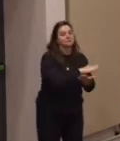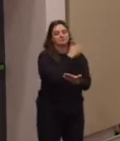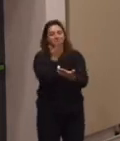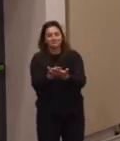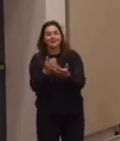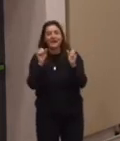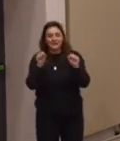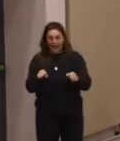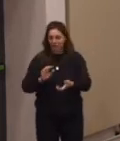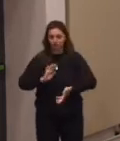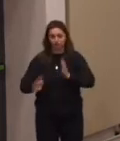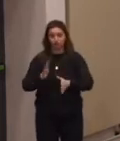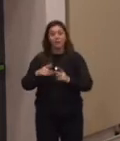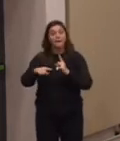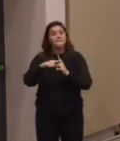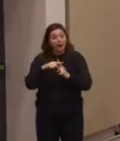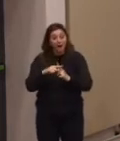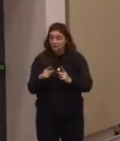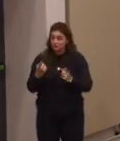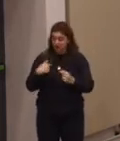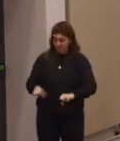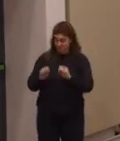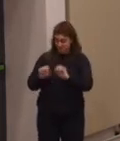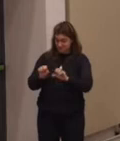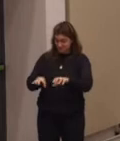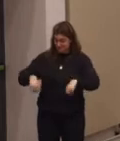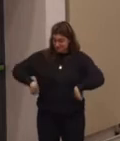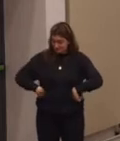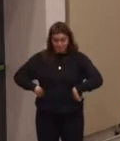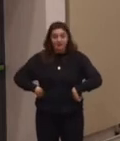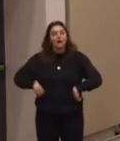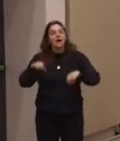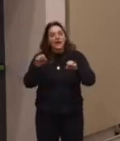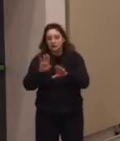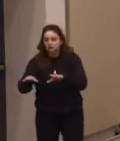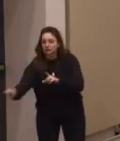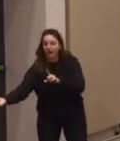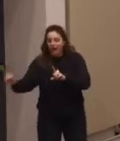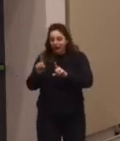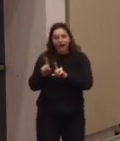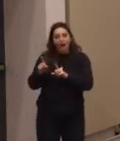in mine risk education and deliver this training to other children in the community.